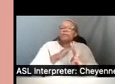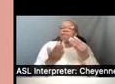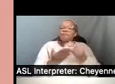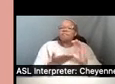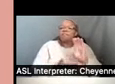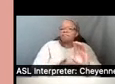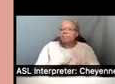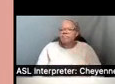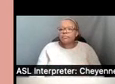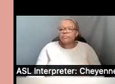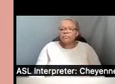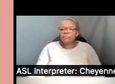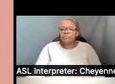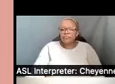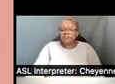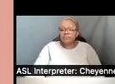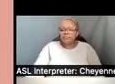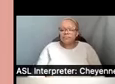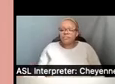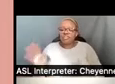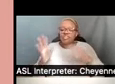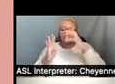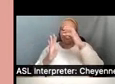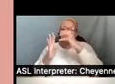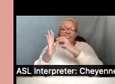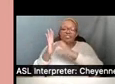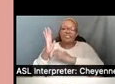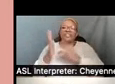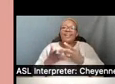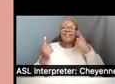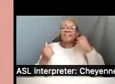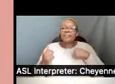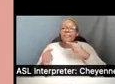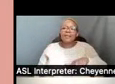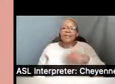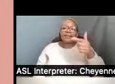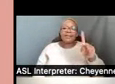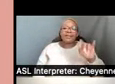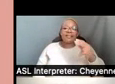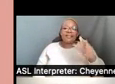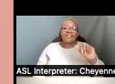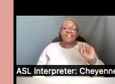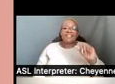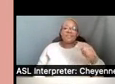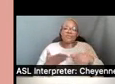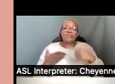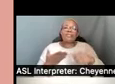Okay. That was a lot from me. I will pass it back to Keisha to keep going on the last few items of the